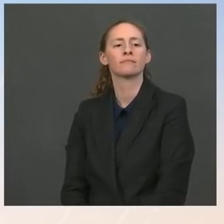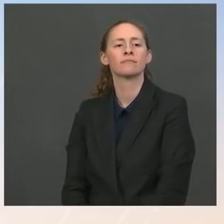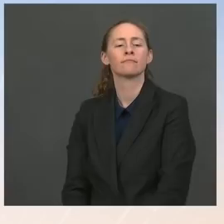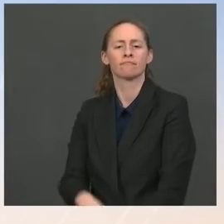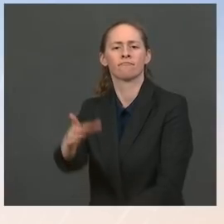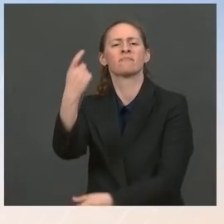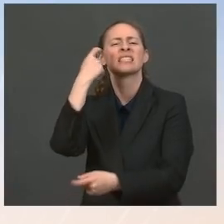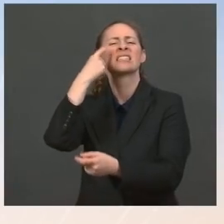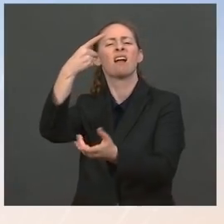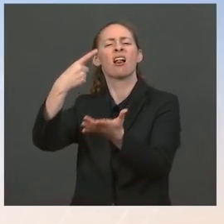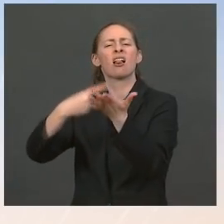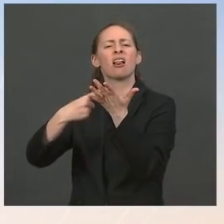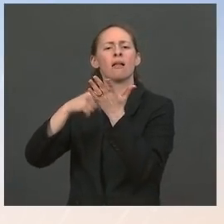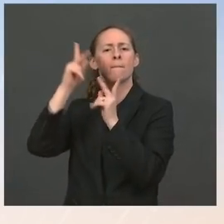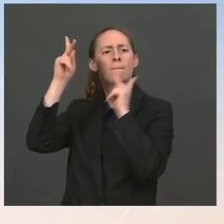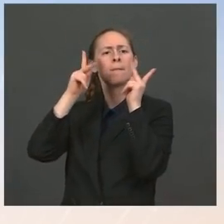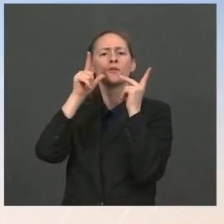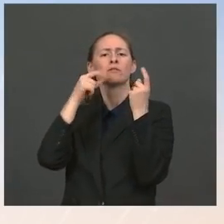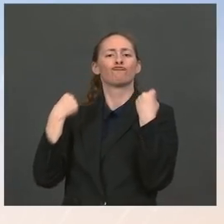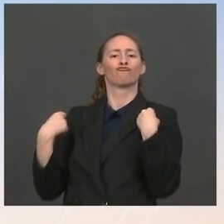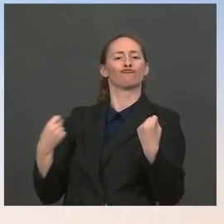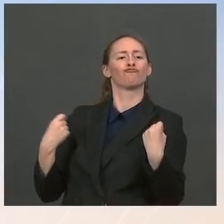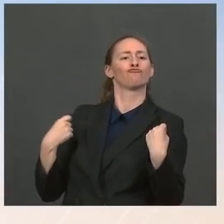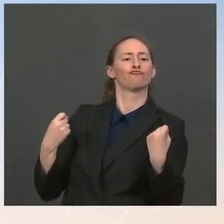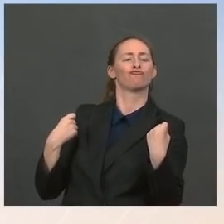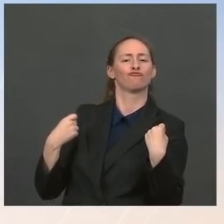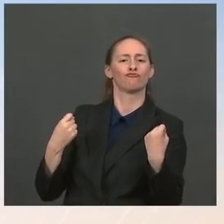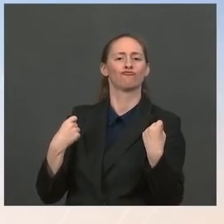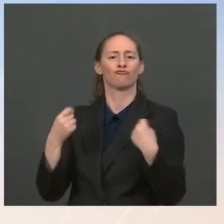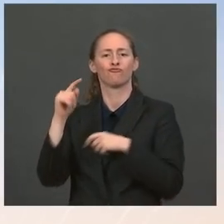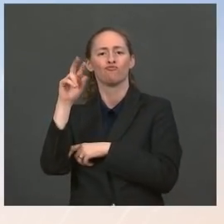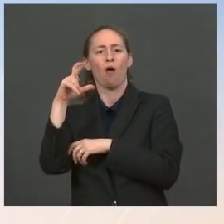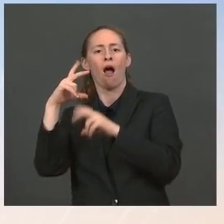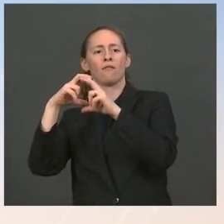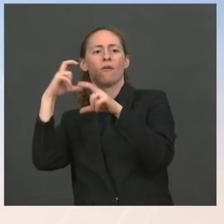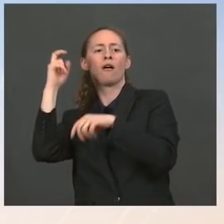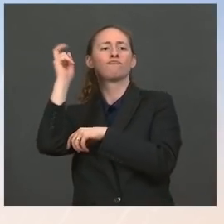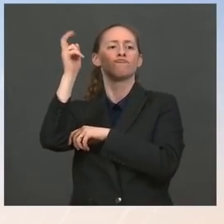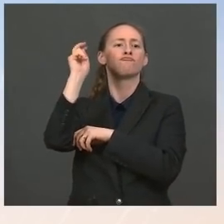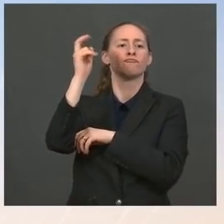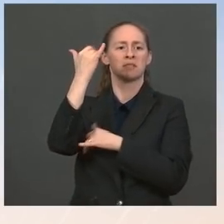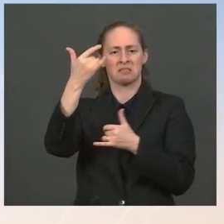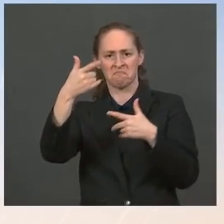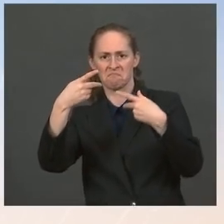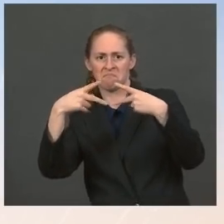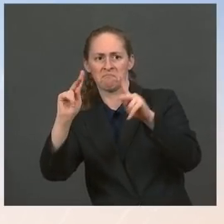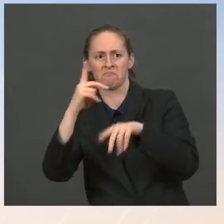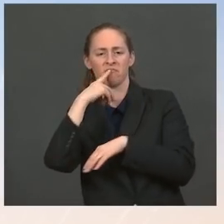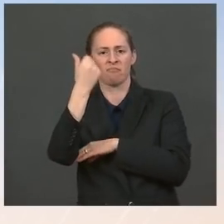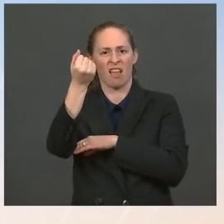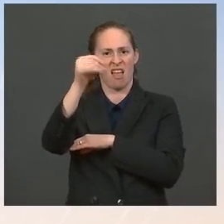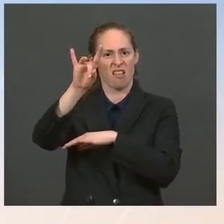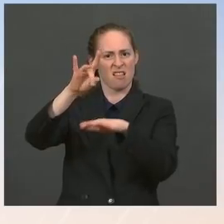Motor Carrier Regulations further to allow people 18 to 20 to participate and to be truck drivers? Secretary Buttigieg: So, I believe